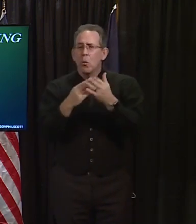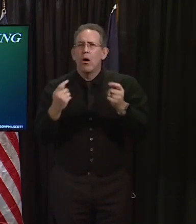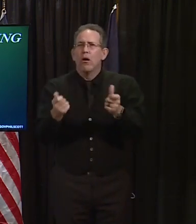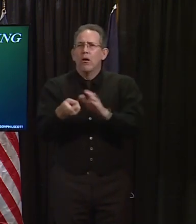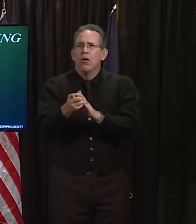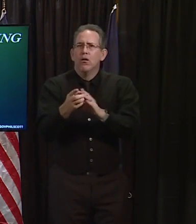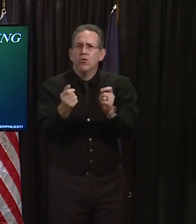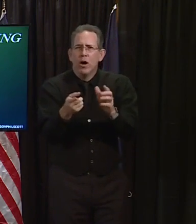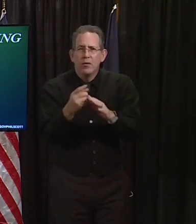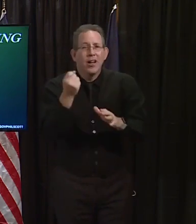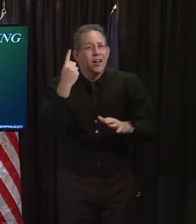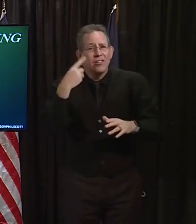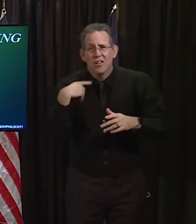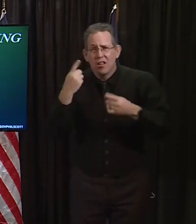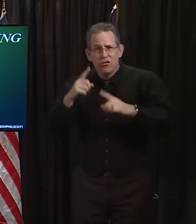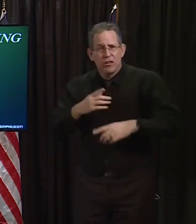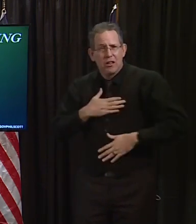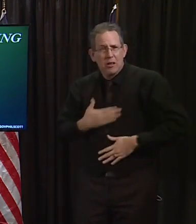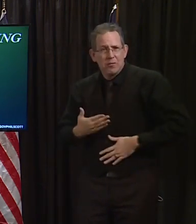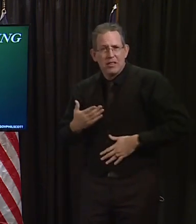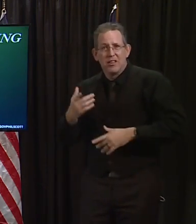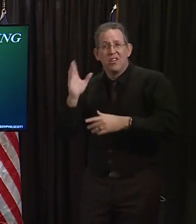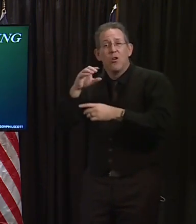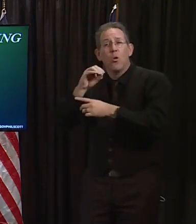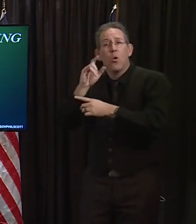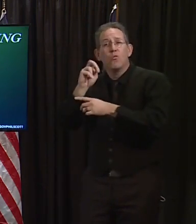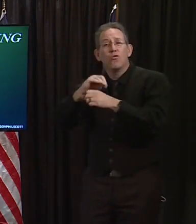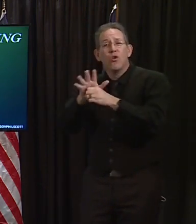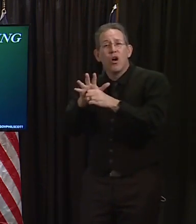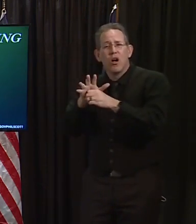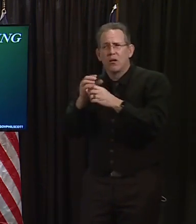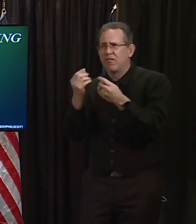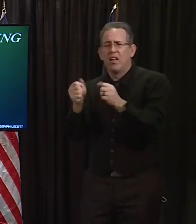otherwise have wanted. But as I mentioned, both from an operational